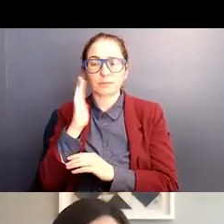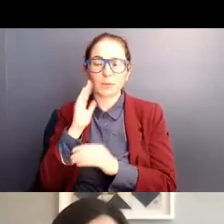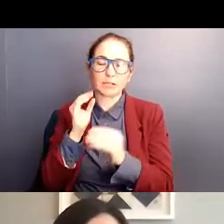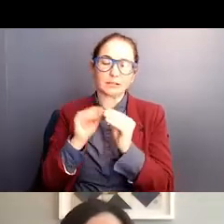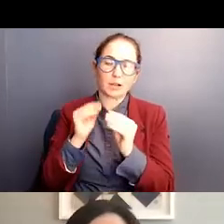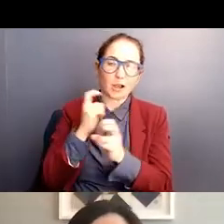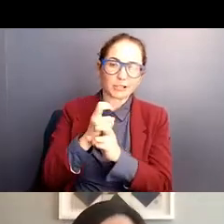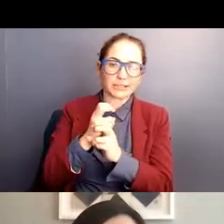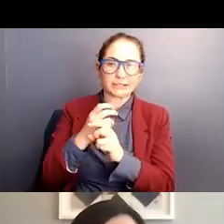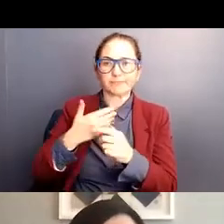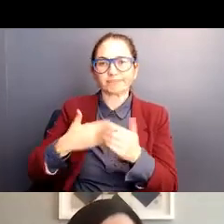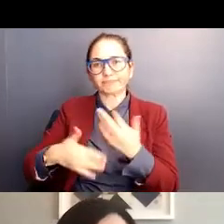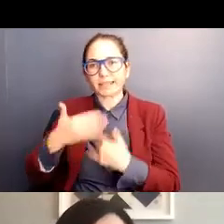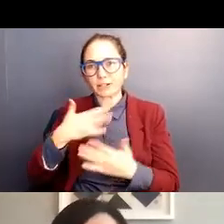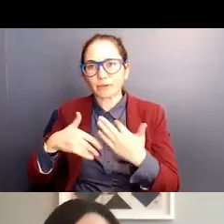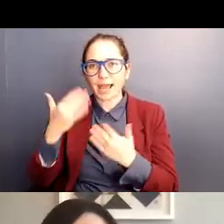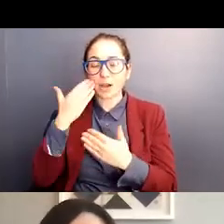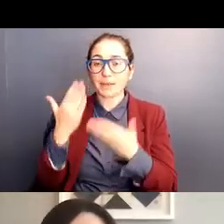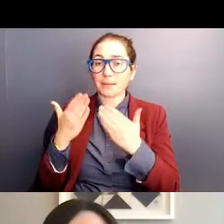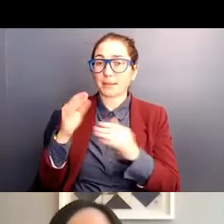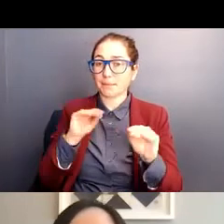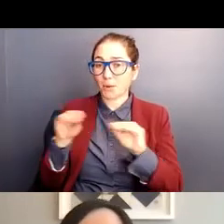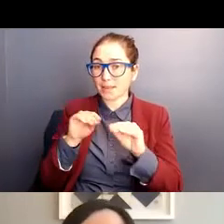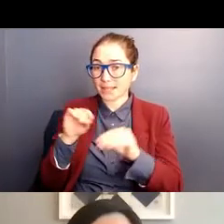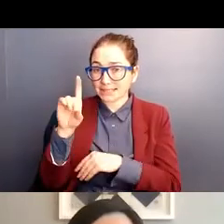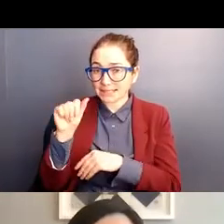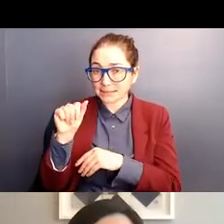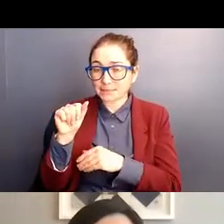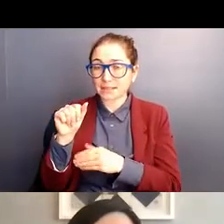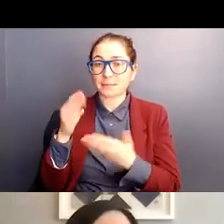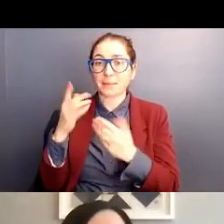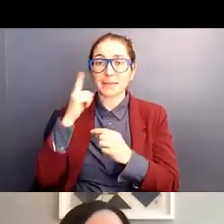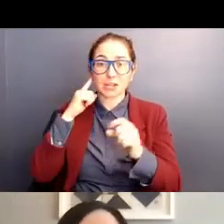So having some sort of mobility disability, losing their hearing,